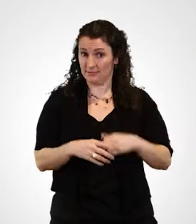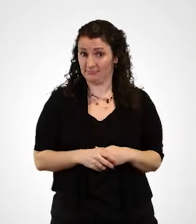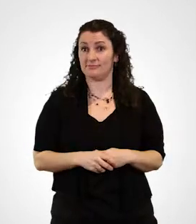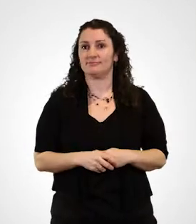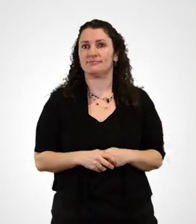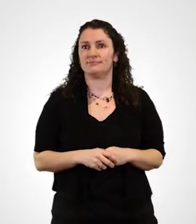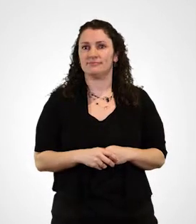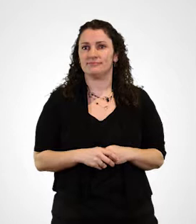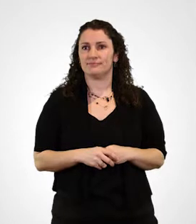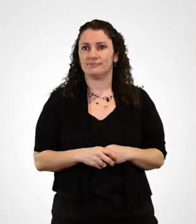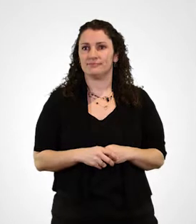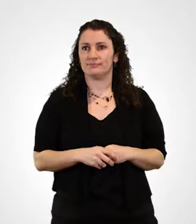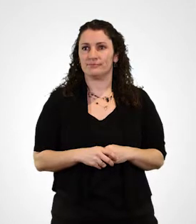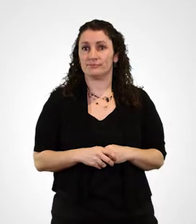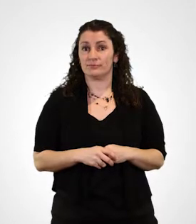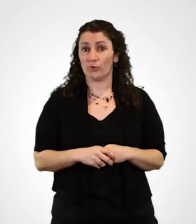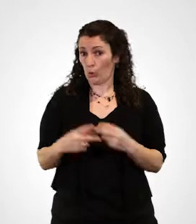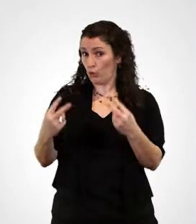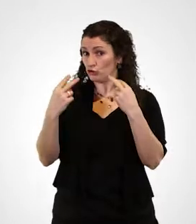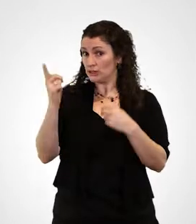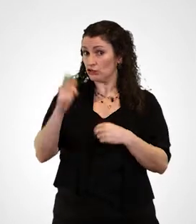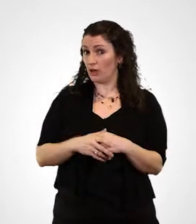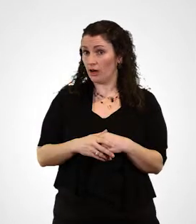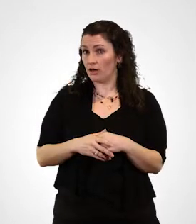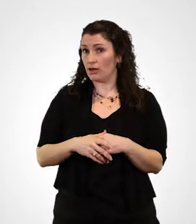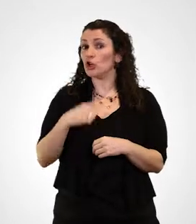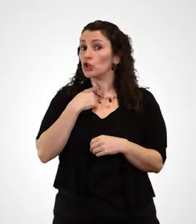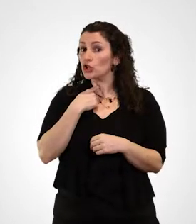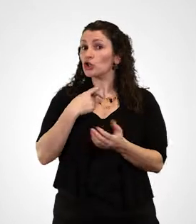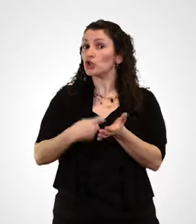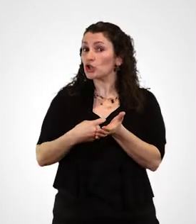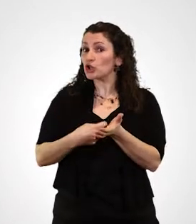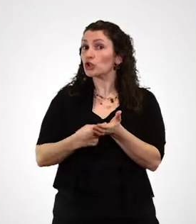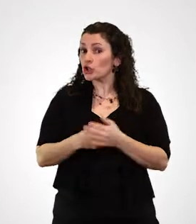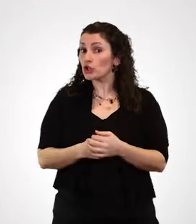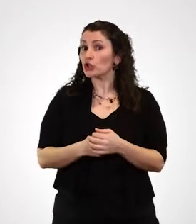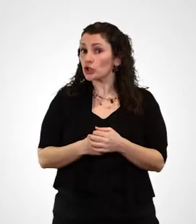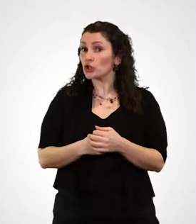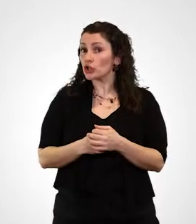Would you like a turn, Carter? CHILD: I did it.